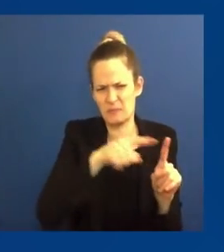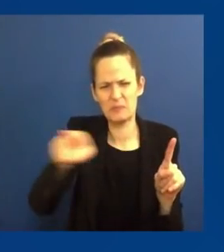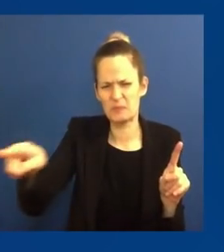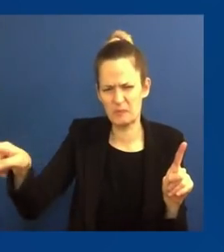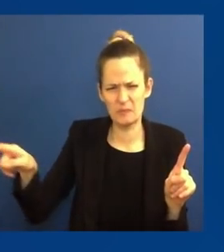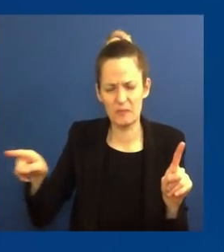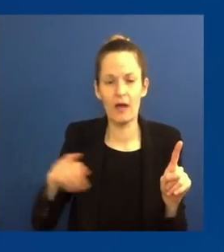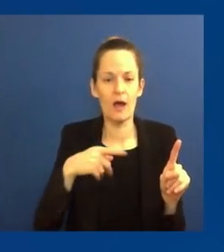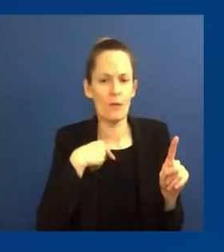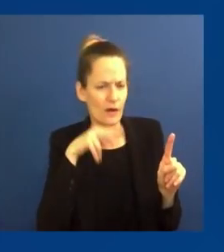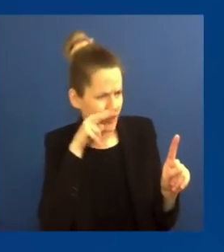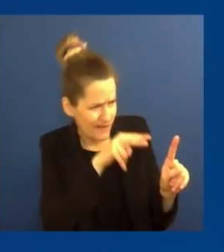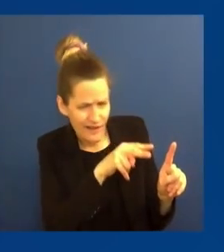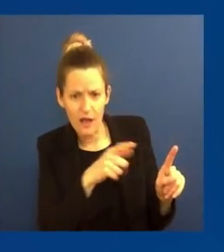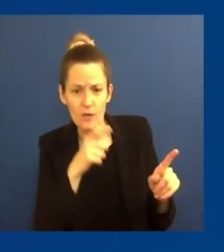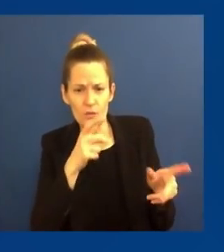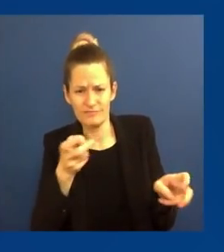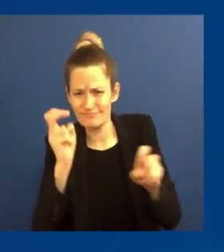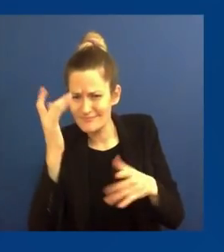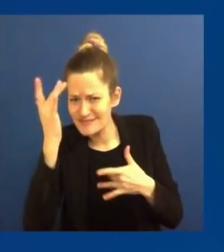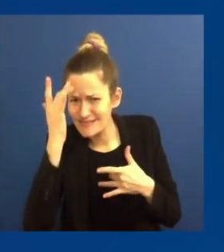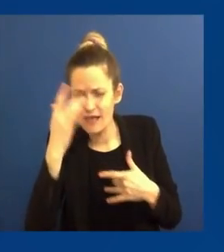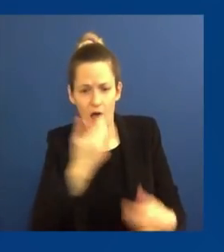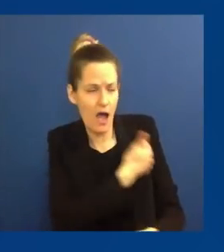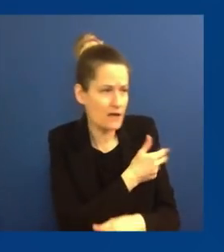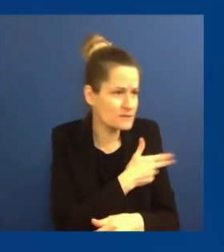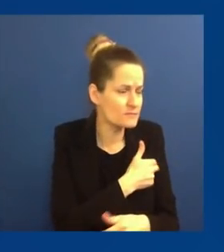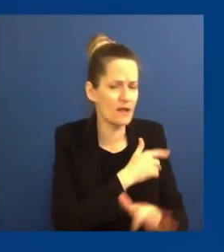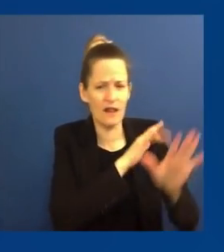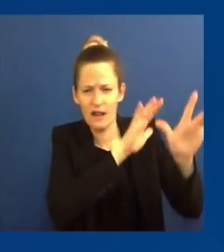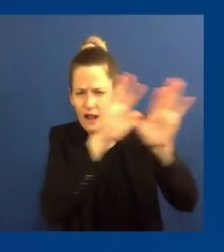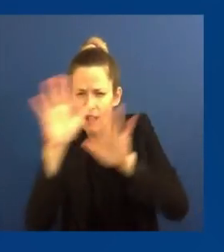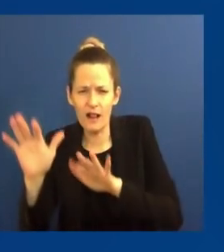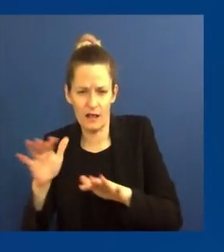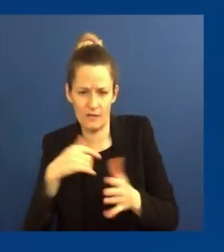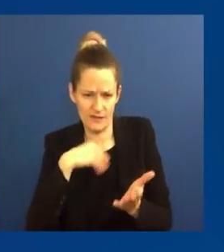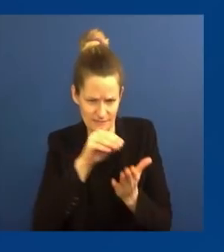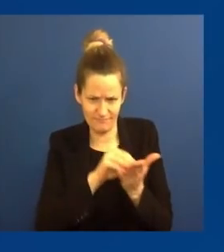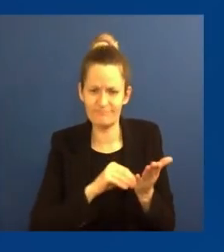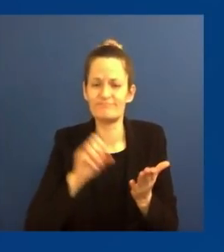One important thing to note is that our absolute number of case counts is a really good indicator